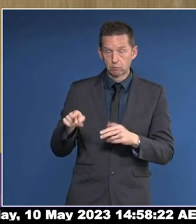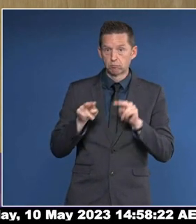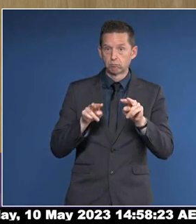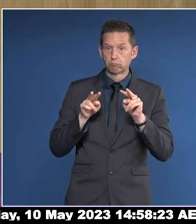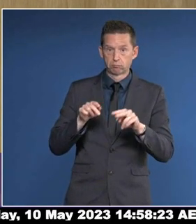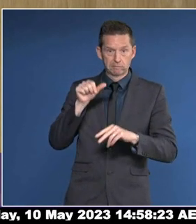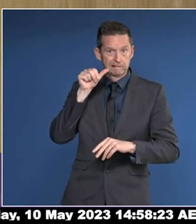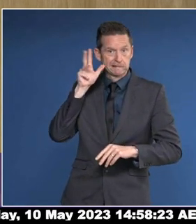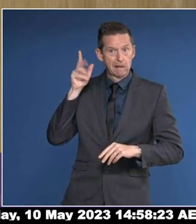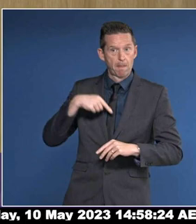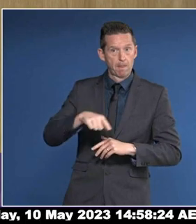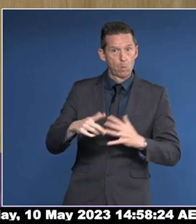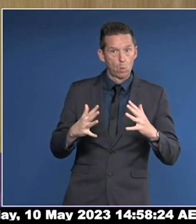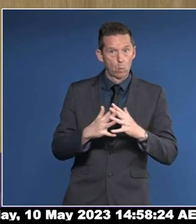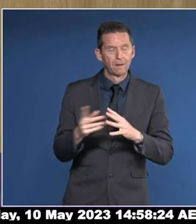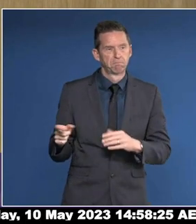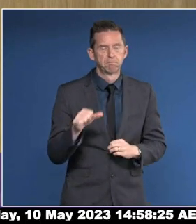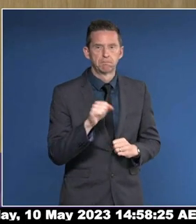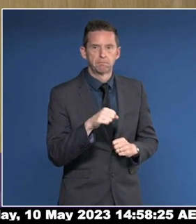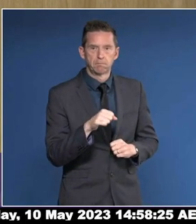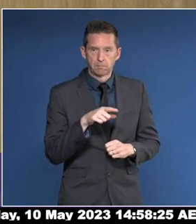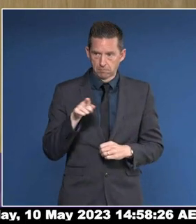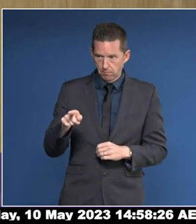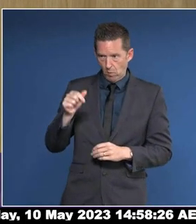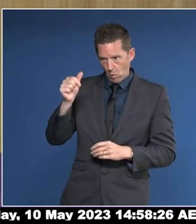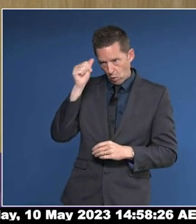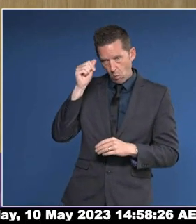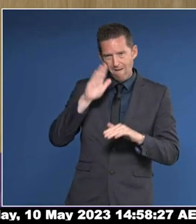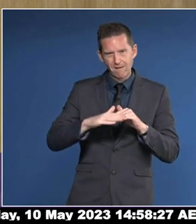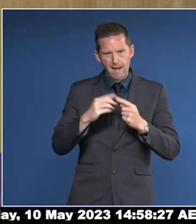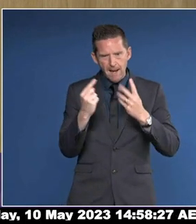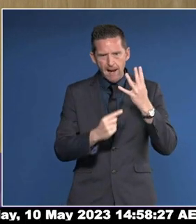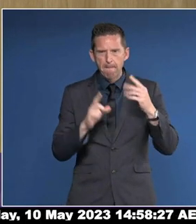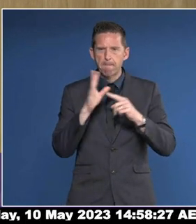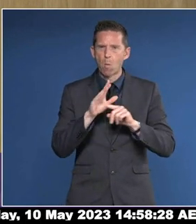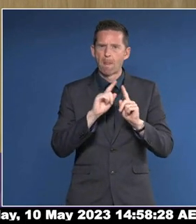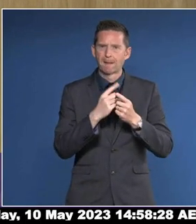Yes. MS MAHONY: And you understand the core messages and themes that have been coming through in the evidence. MR TRACEY: Yes, I do.